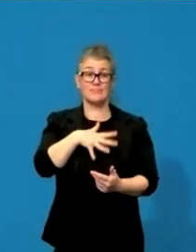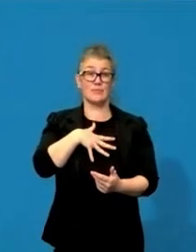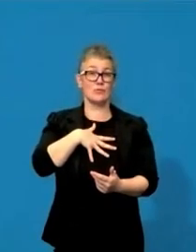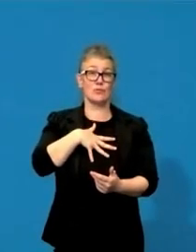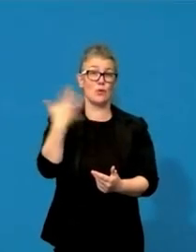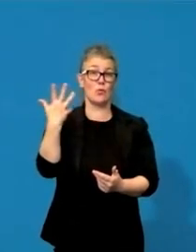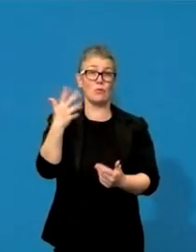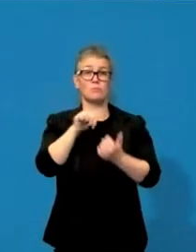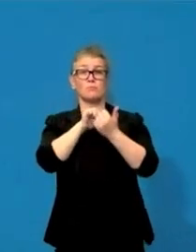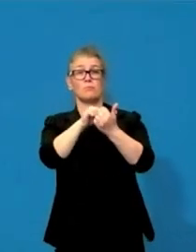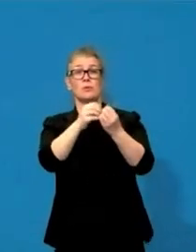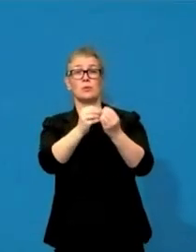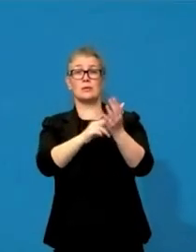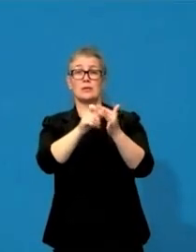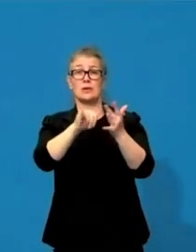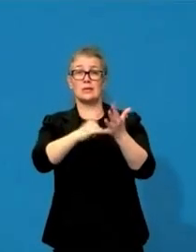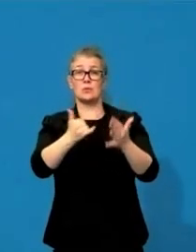NDIS or ask for help when they might need it?